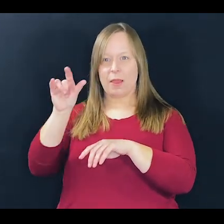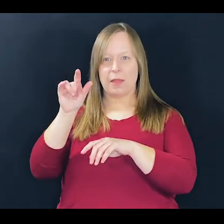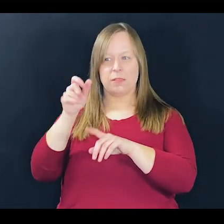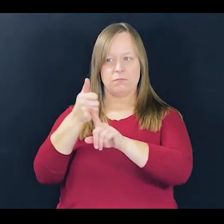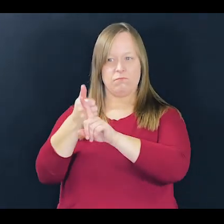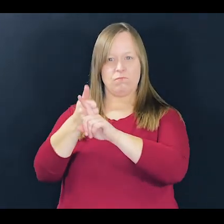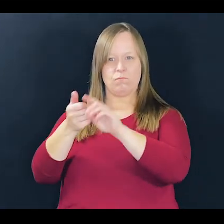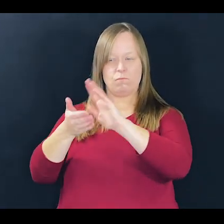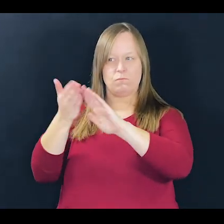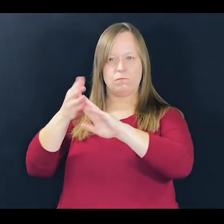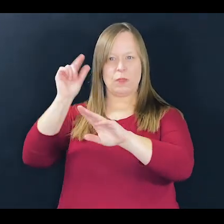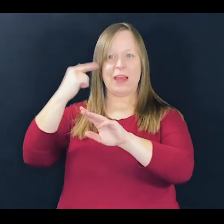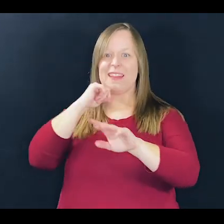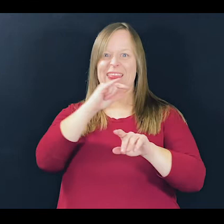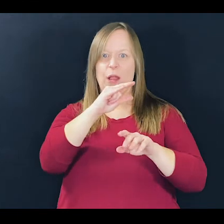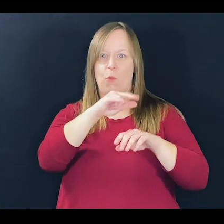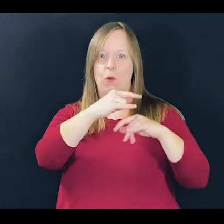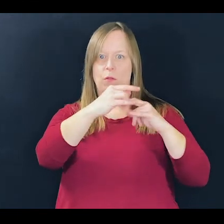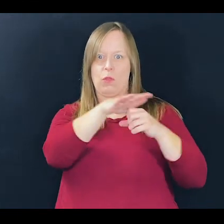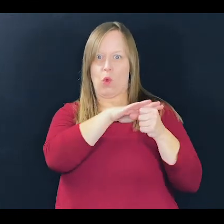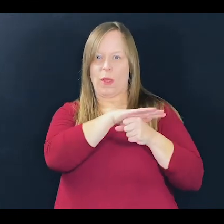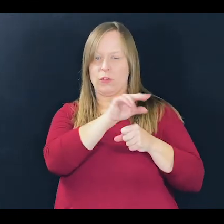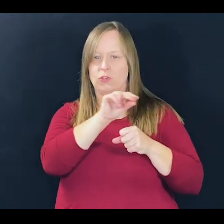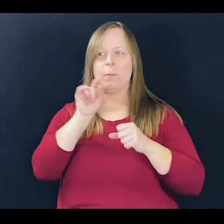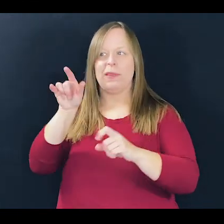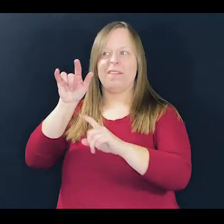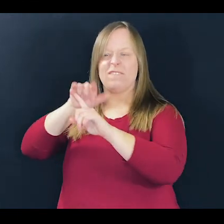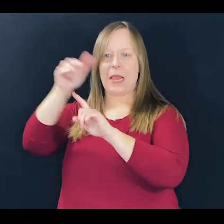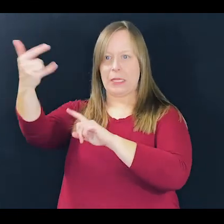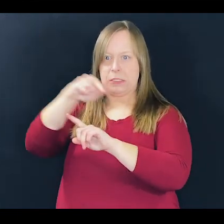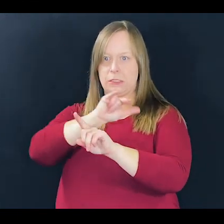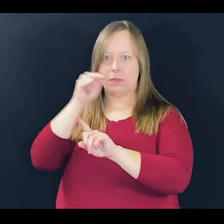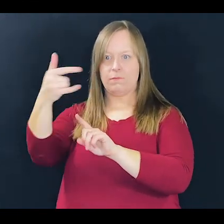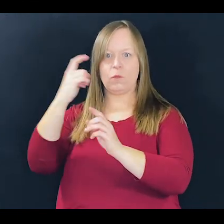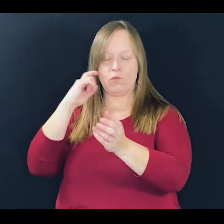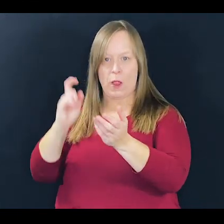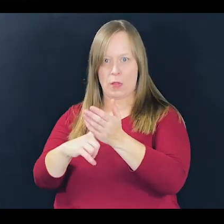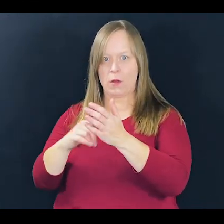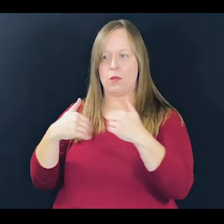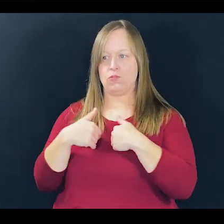themselves not the airports. That act, recognizes service animals as well